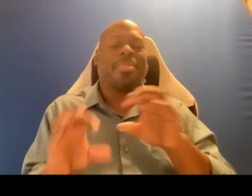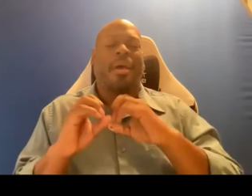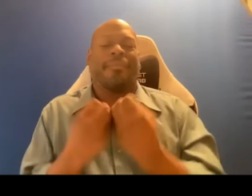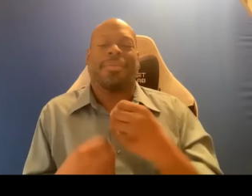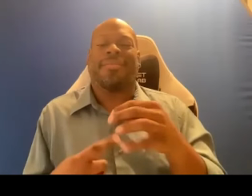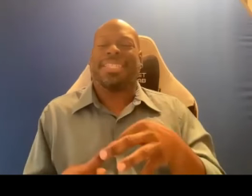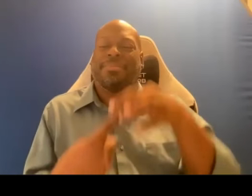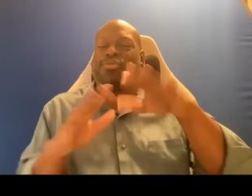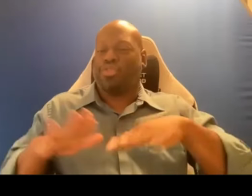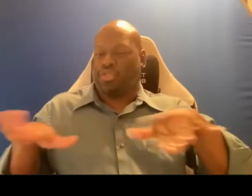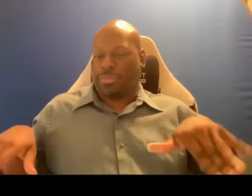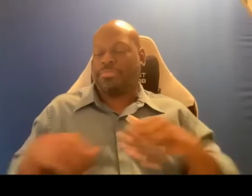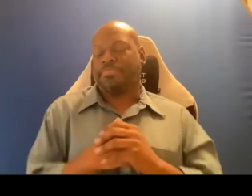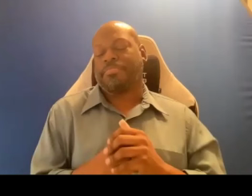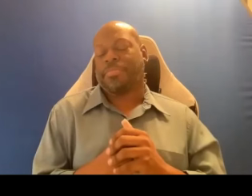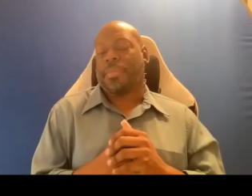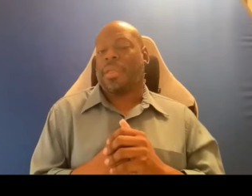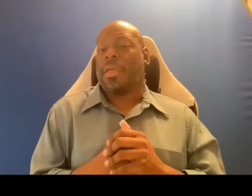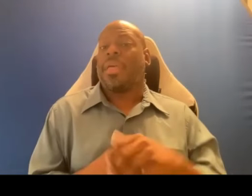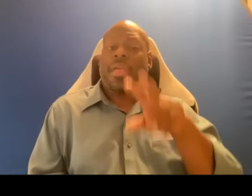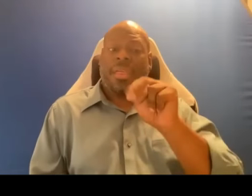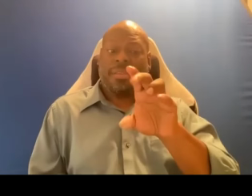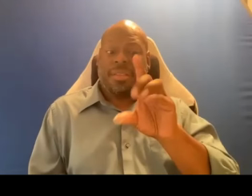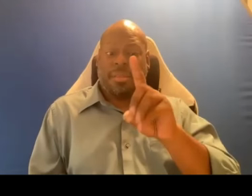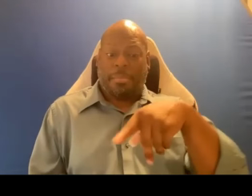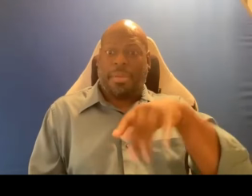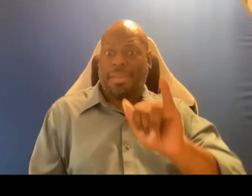The mission of the North Carolina Department of Public Instruction and the North Carolina